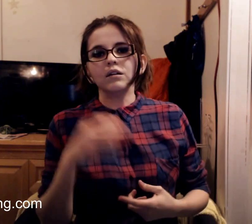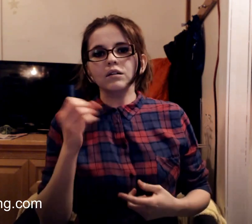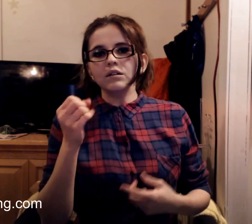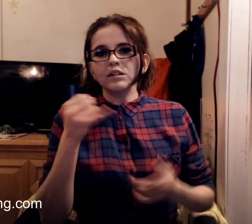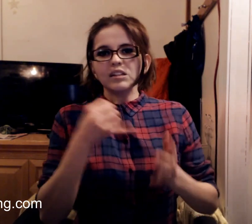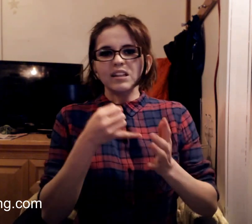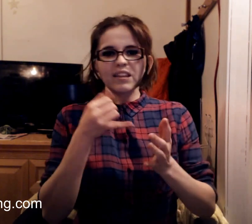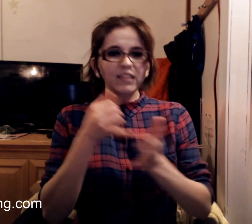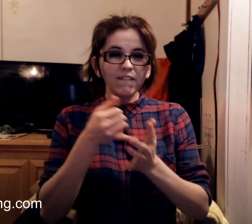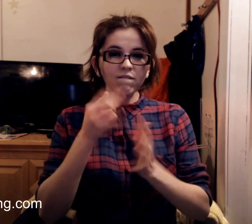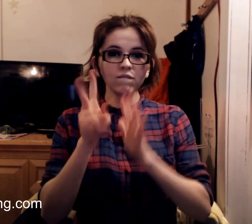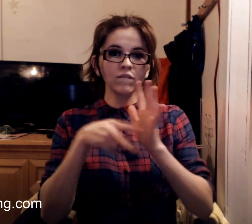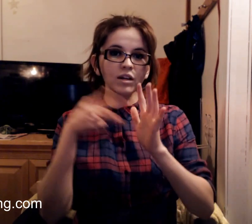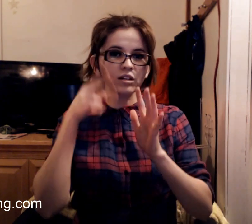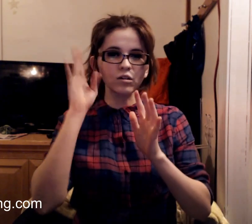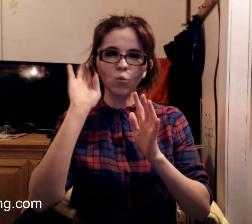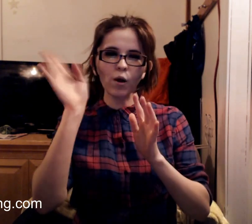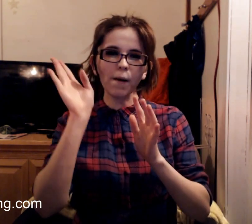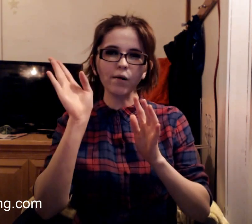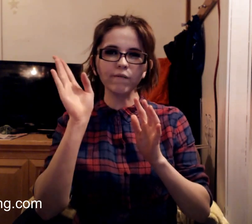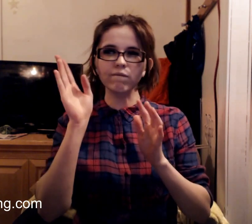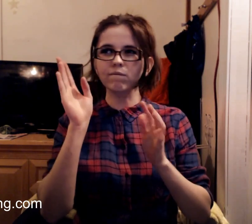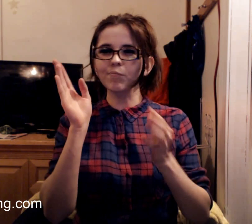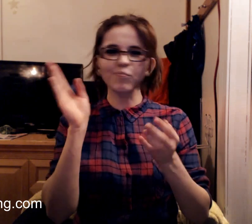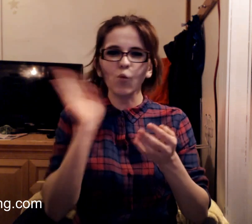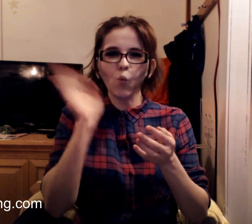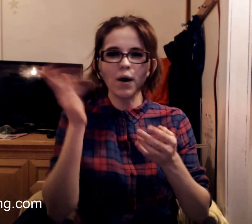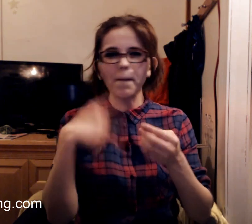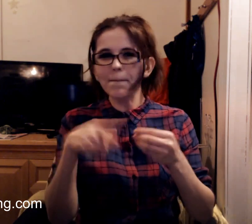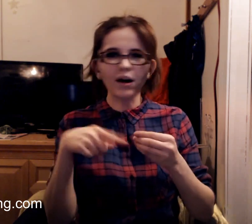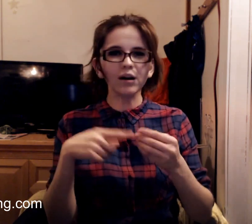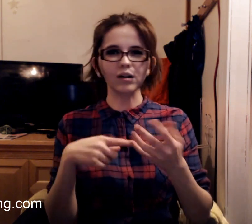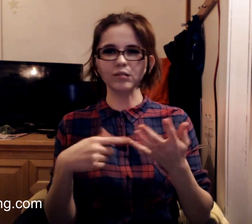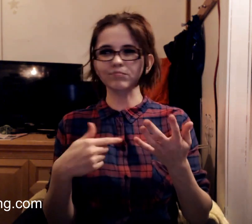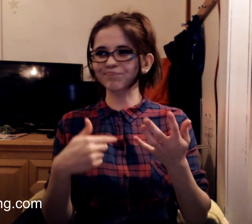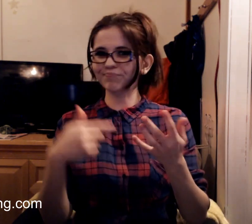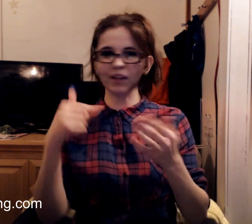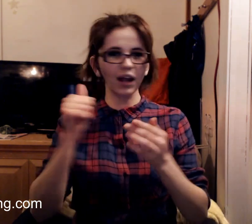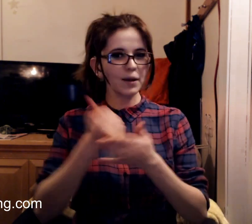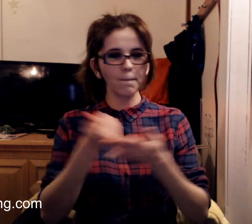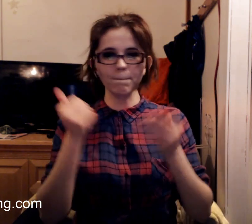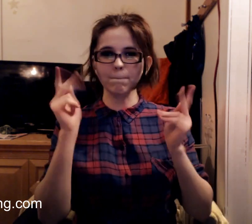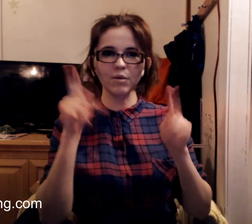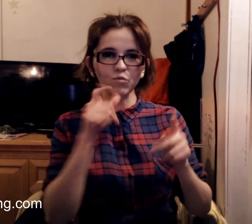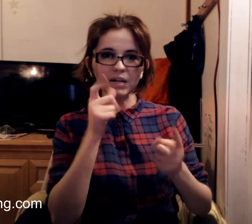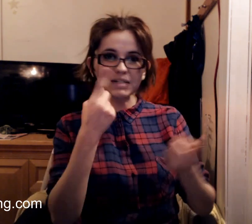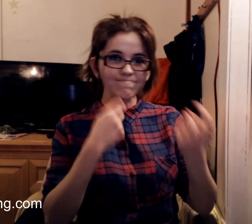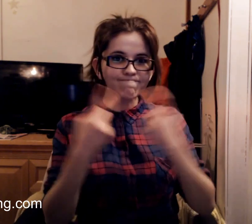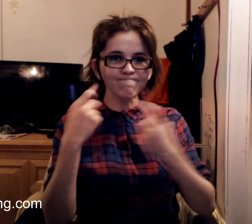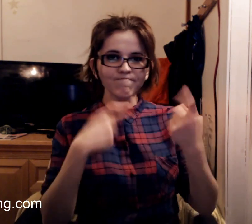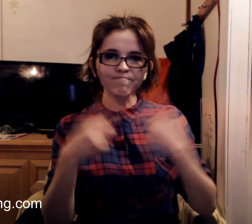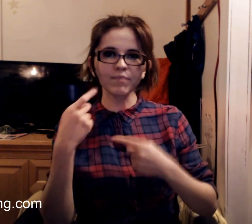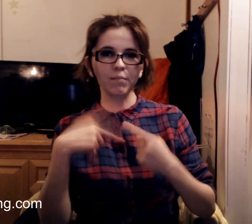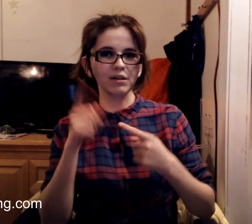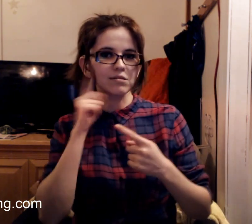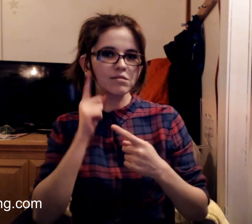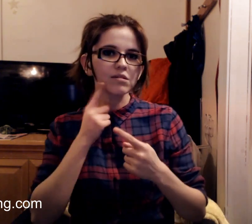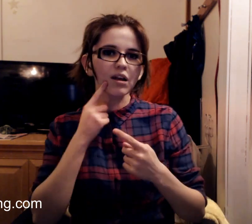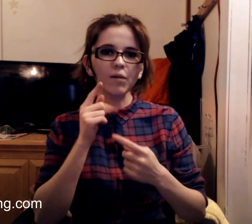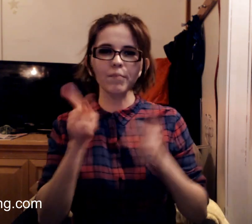This video will be for anyone asking me questions about deaf people,